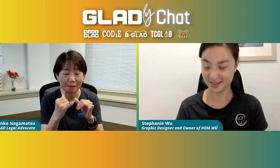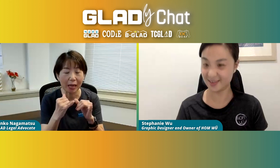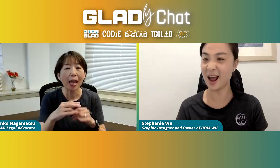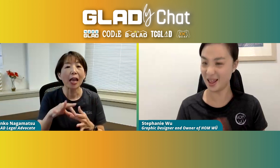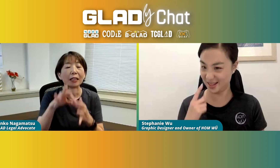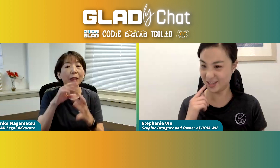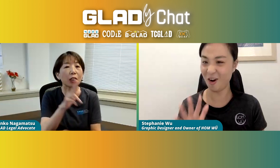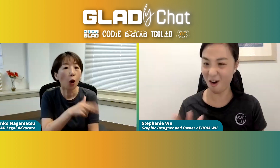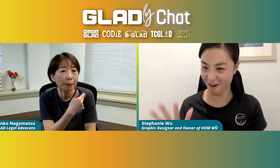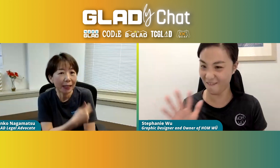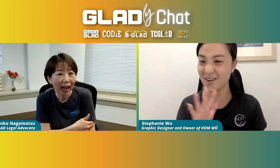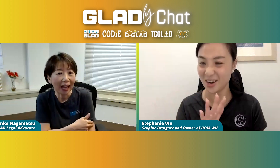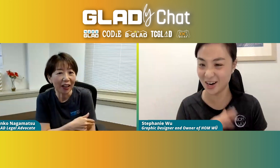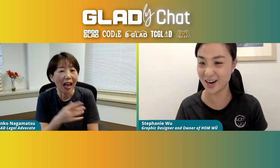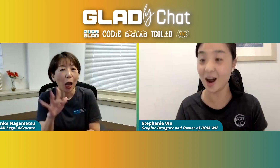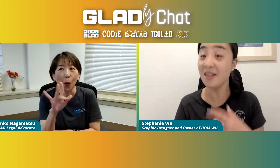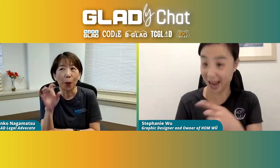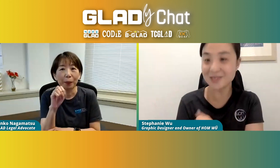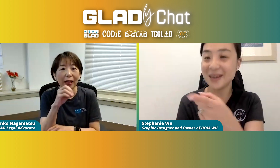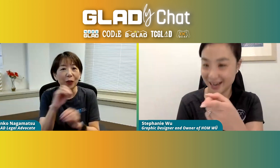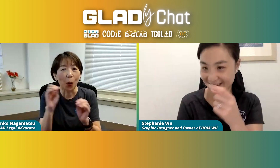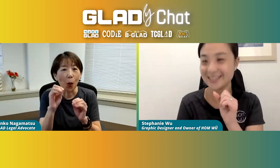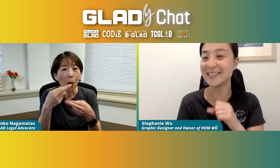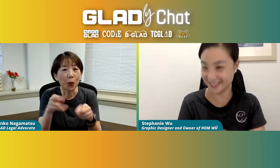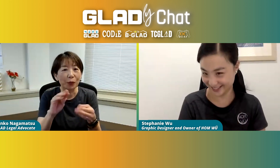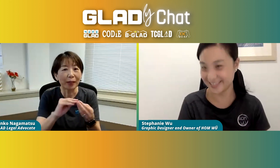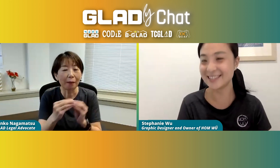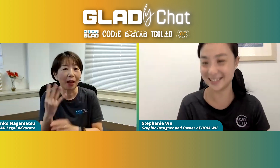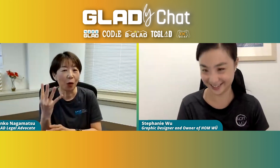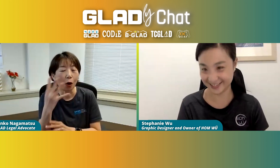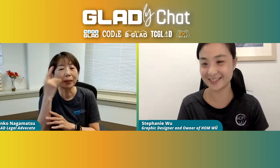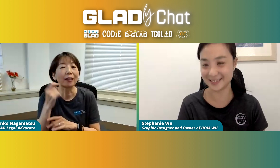I think it’s all over! JUNKO: Especially hospitals, they never have number four in hospital rooms.